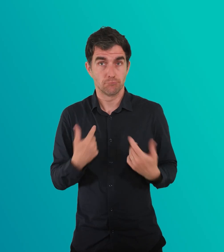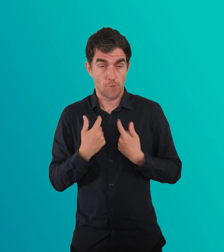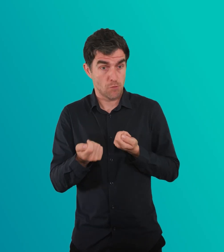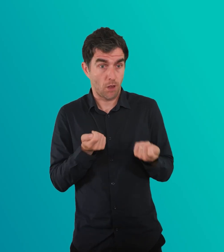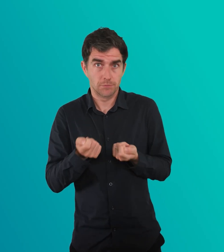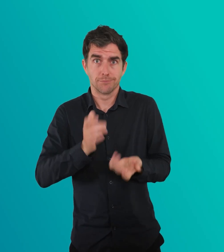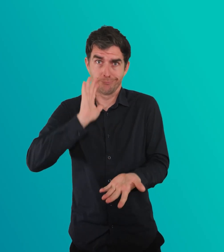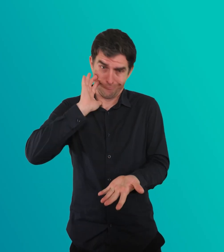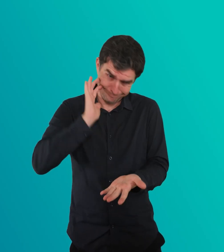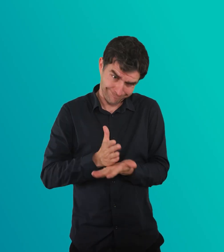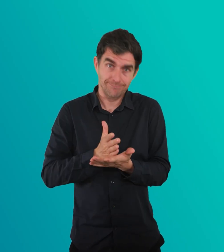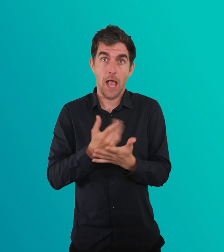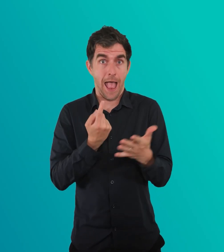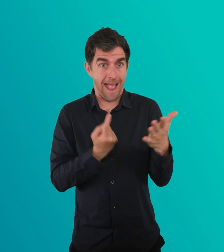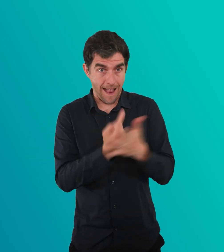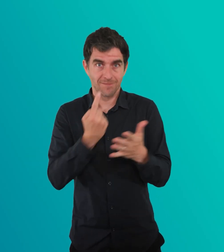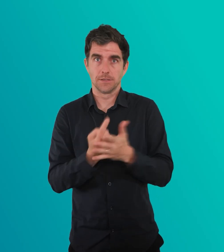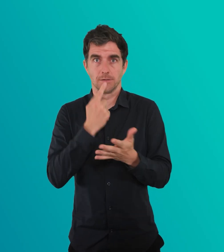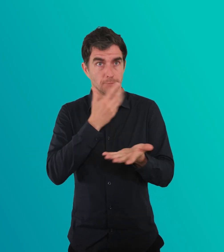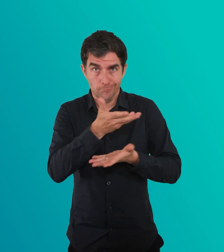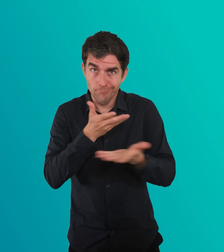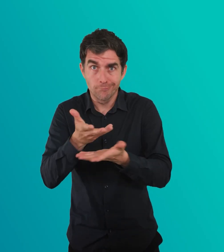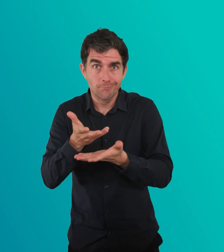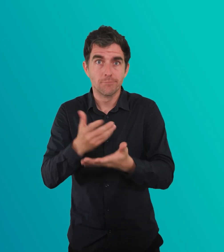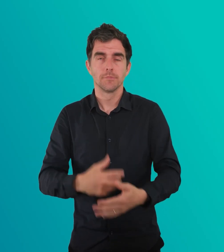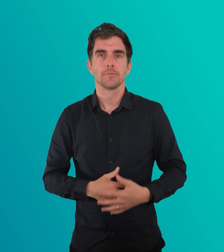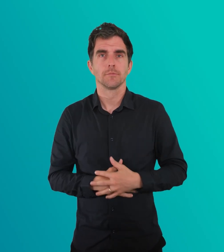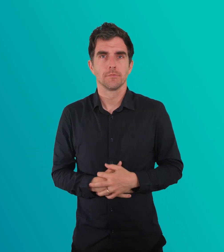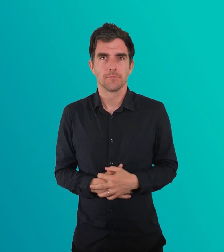and running deliberative events.